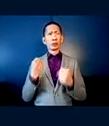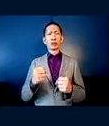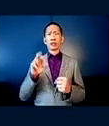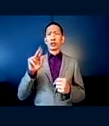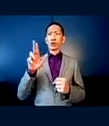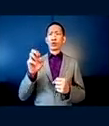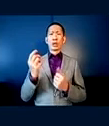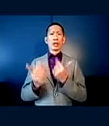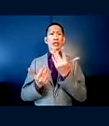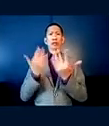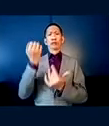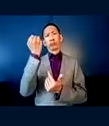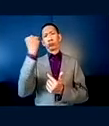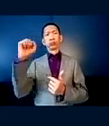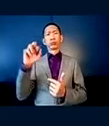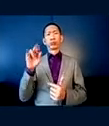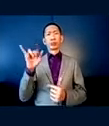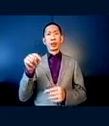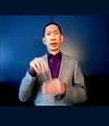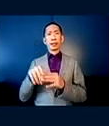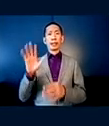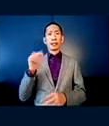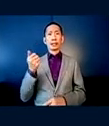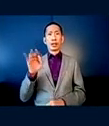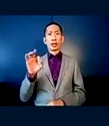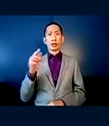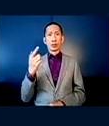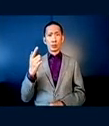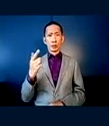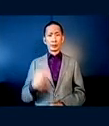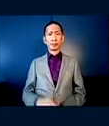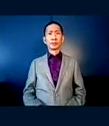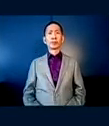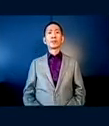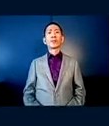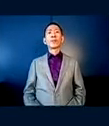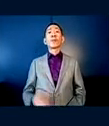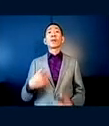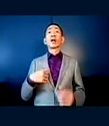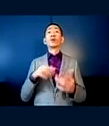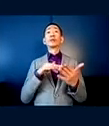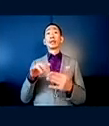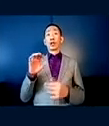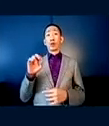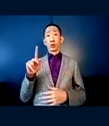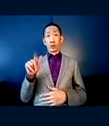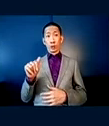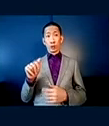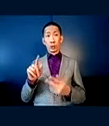TULSA HAD A RACE RIOT IN 1921. NEXT SLIDE. AND SO WE LOOKED AT NOT ONLY